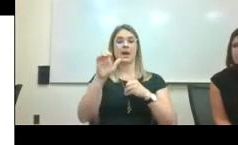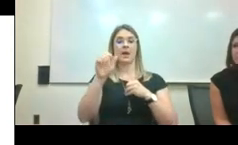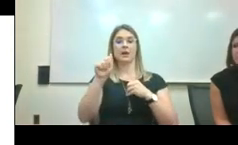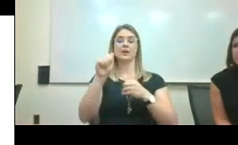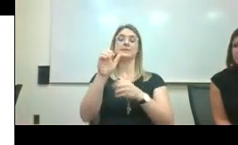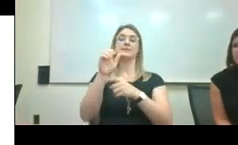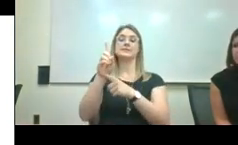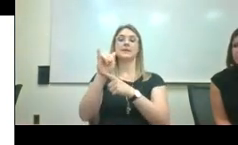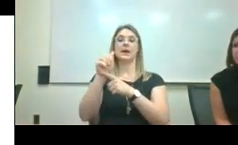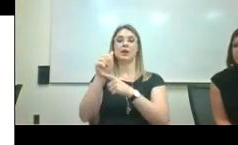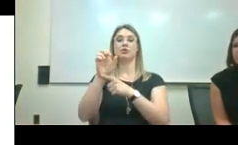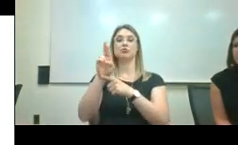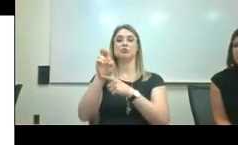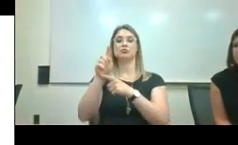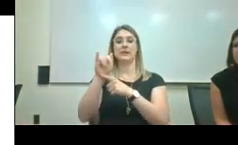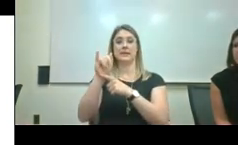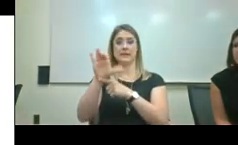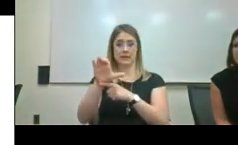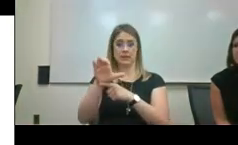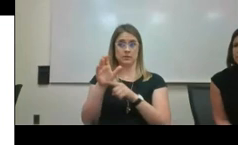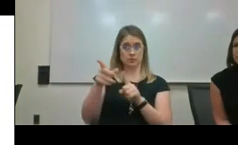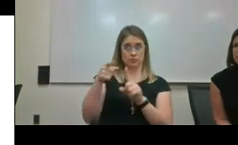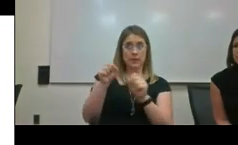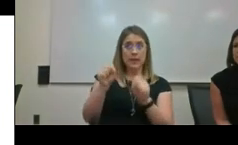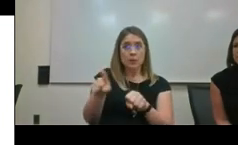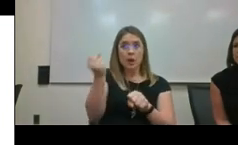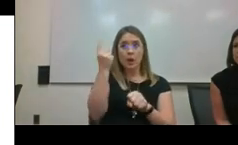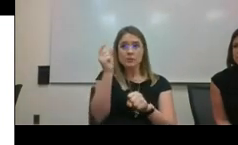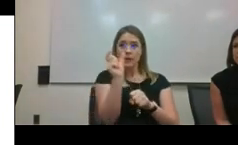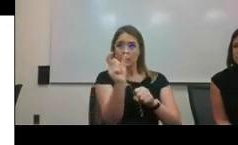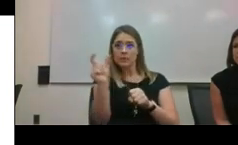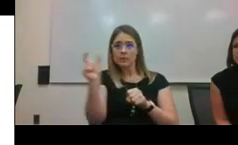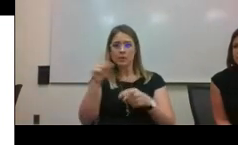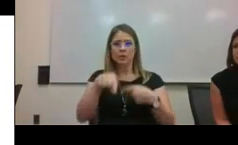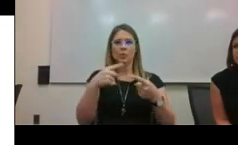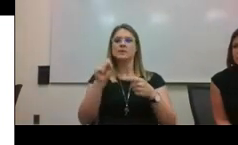could they understand what the diacritics were when the syllables were were created in Arabic.